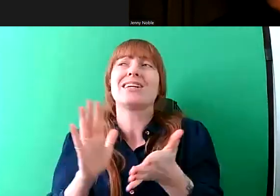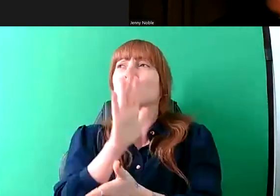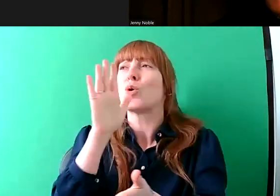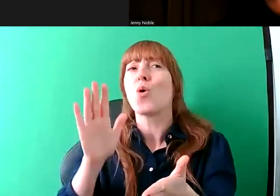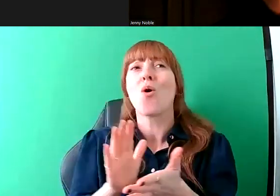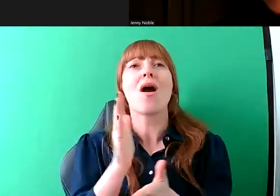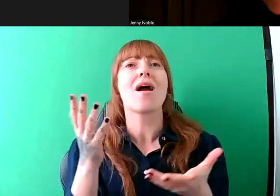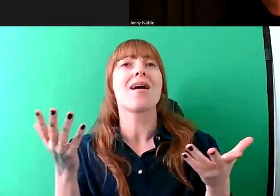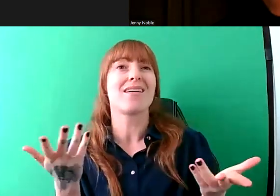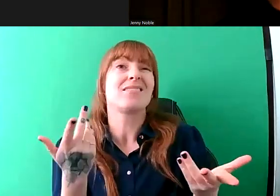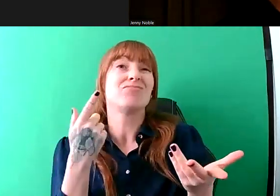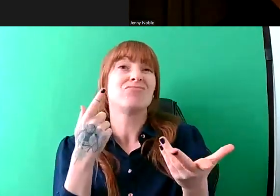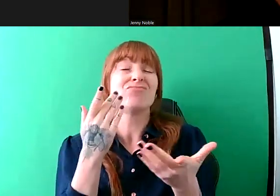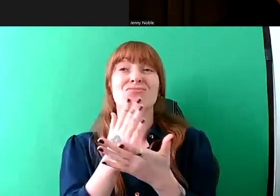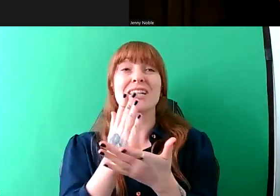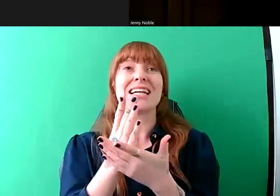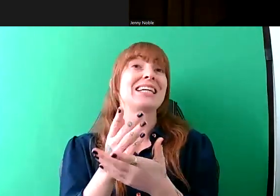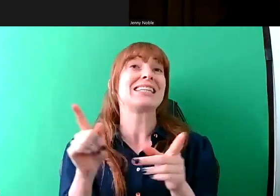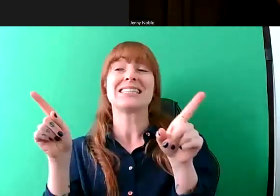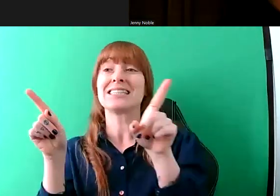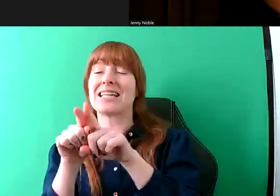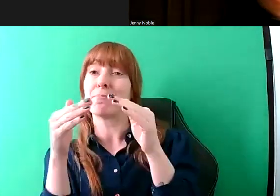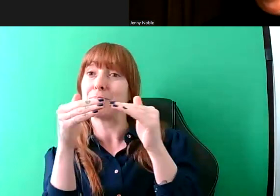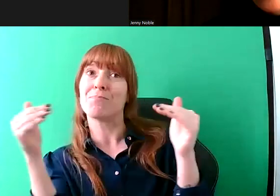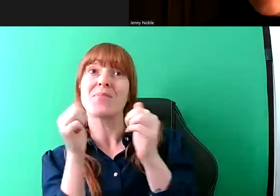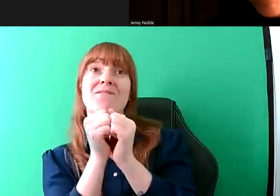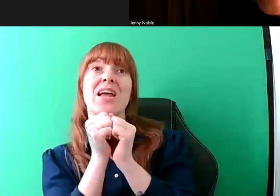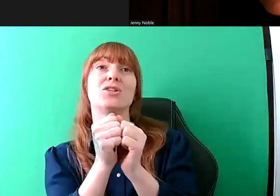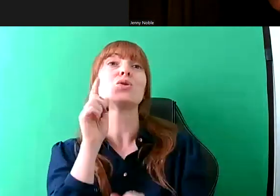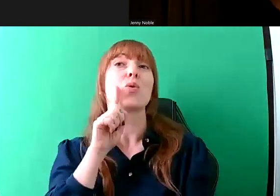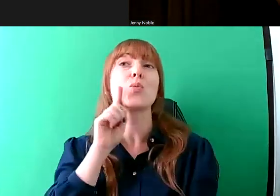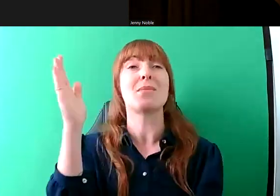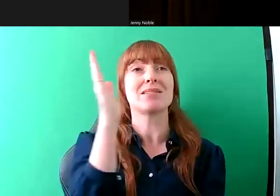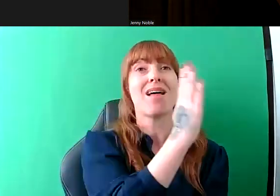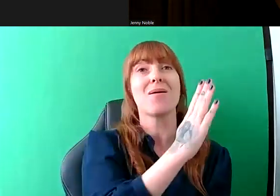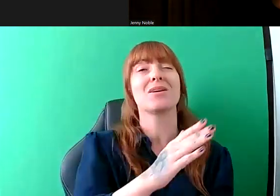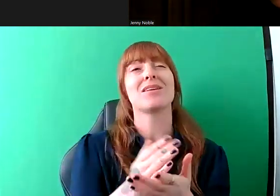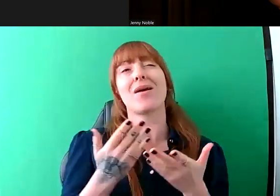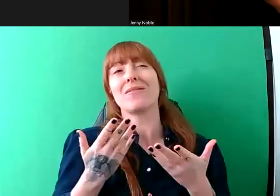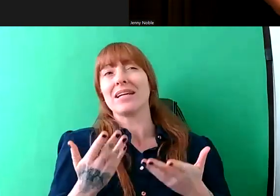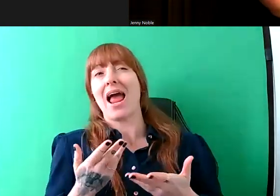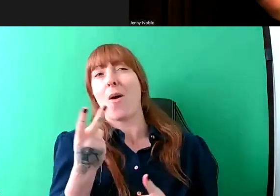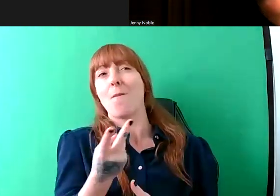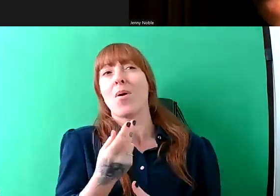which is what the Women's Library is all about. So, yeah, I think for now, that's my favourites.